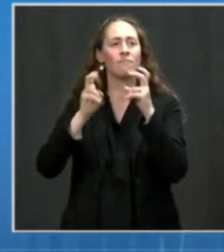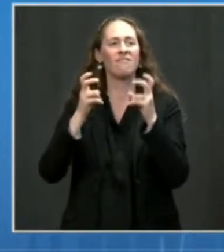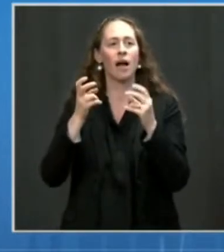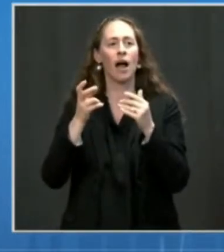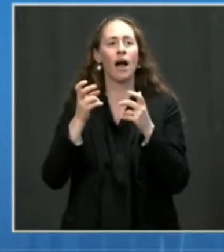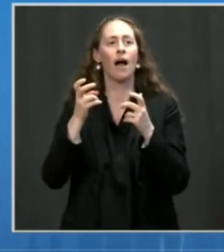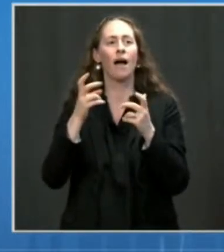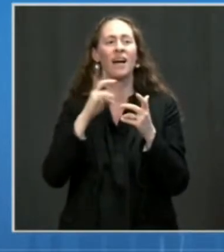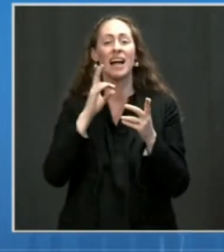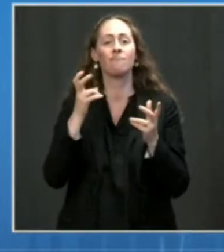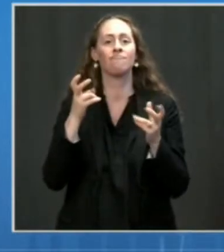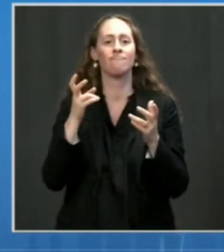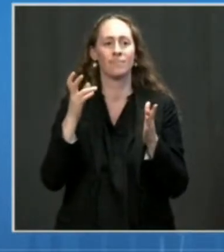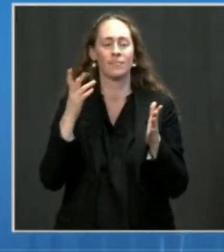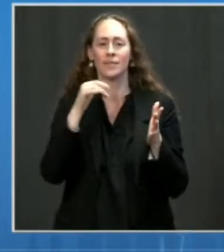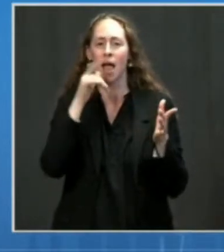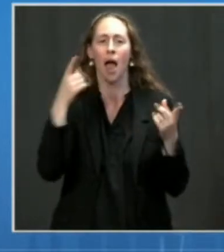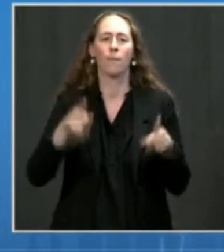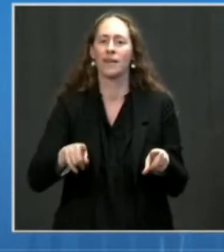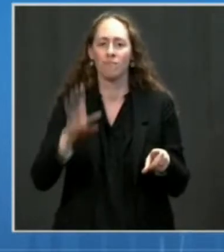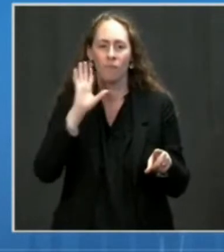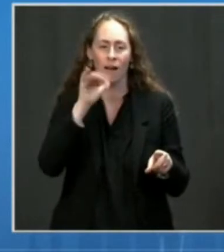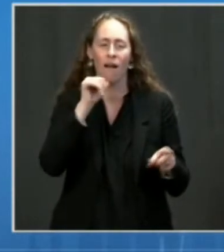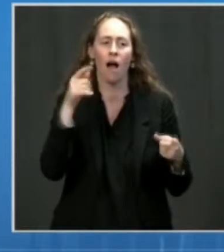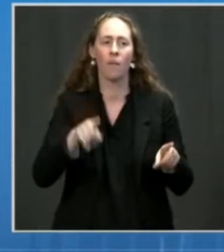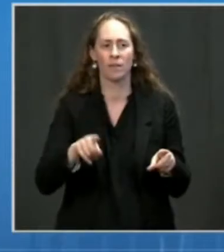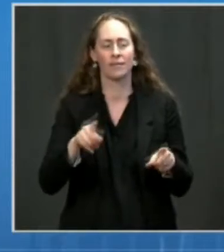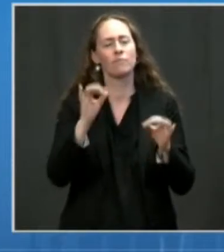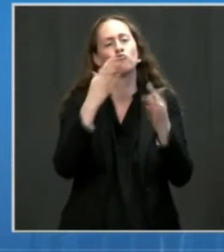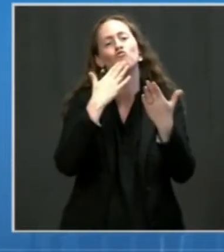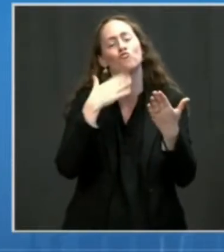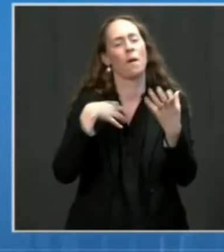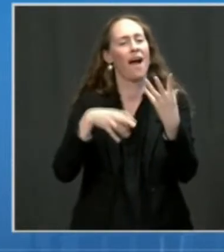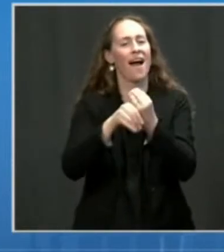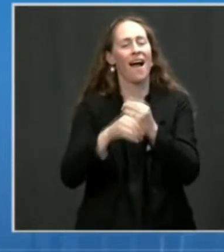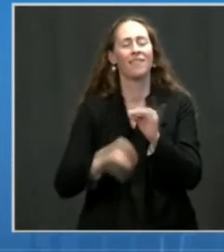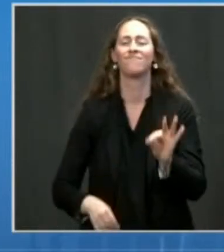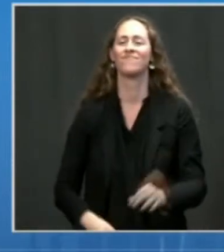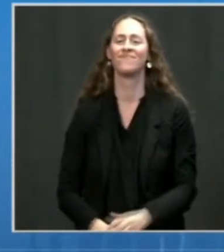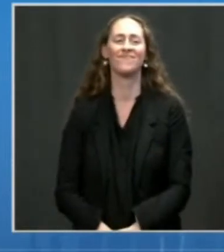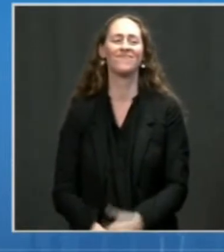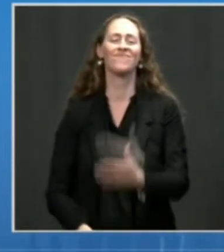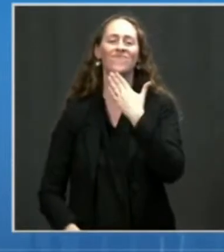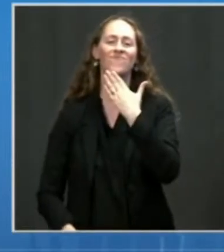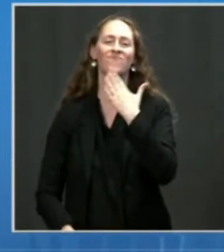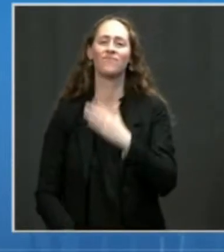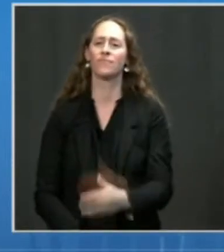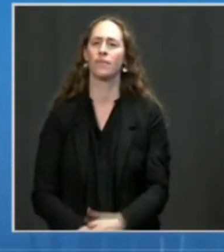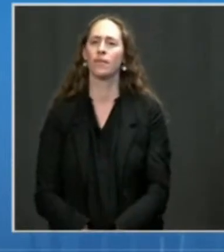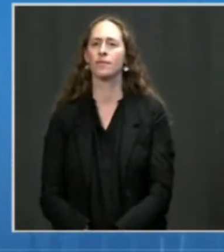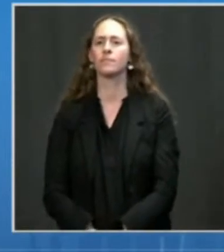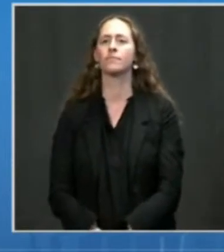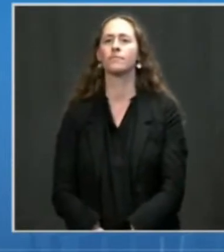RARE, AND THEY RARELY RESULT -- NOT RARELY, BUT UNUSUALLY